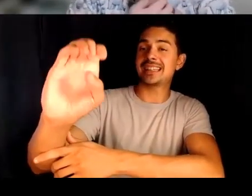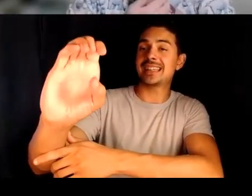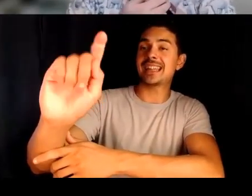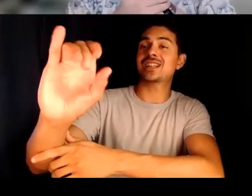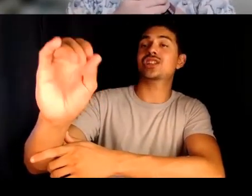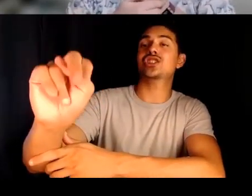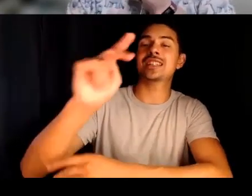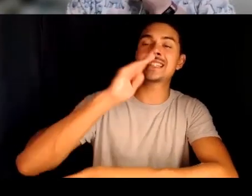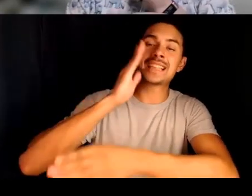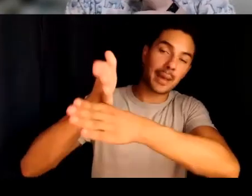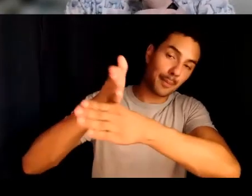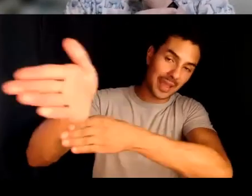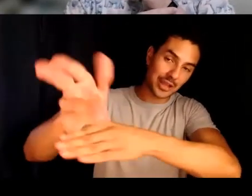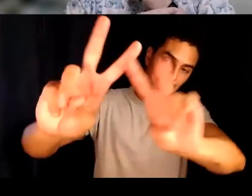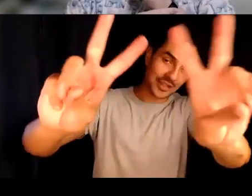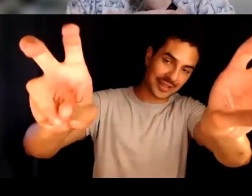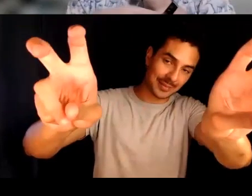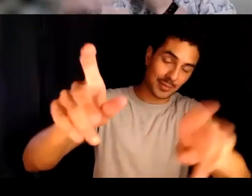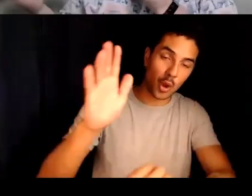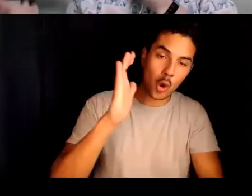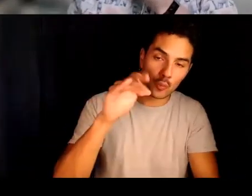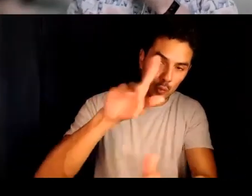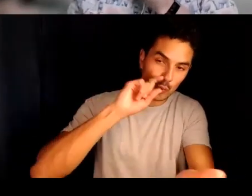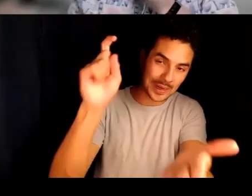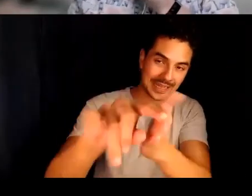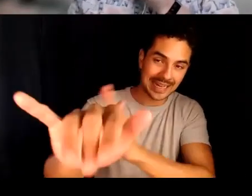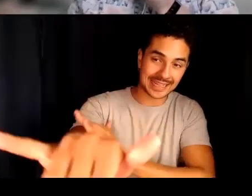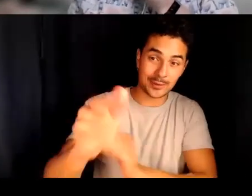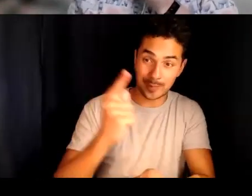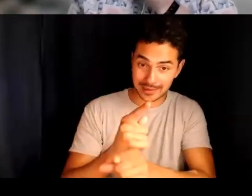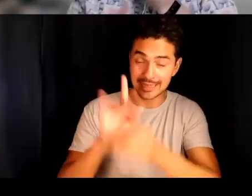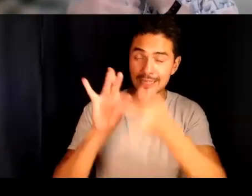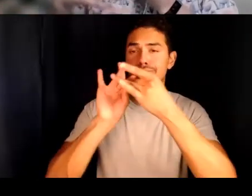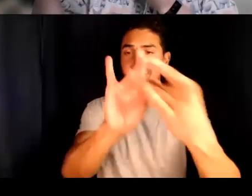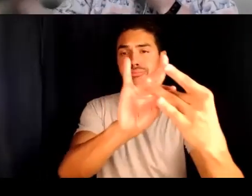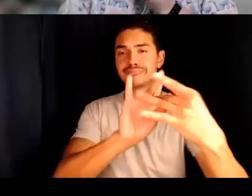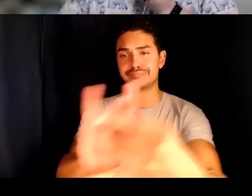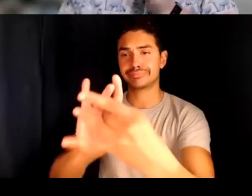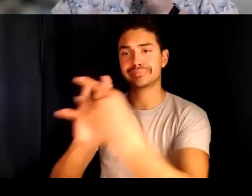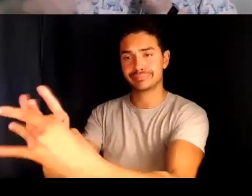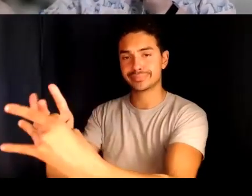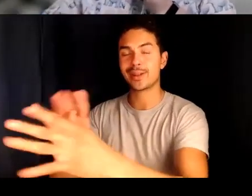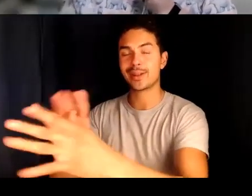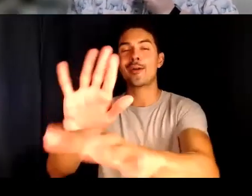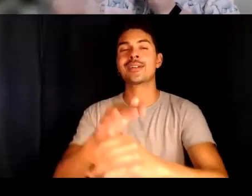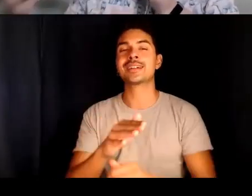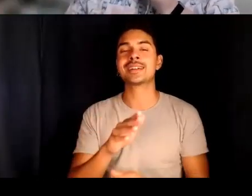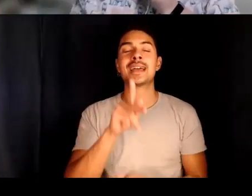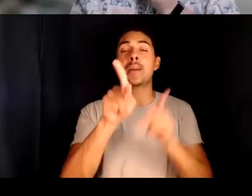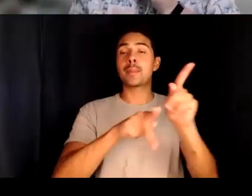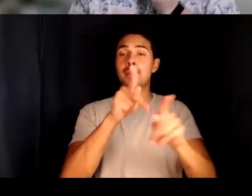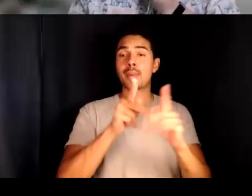that, you know, we need other people and we need to connect with them in the ways that are good for us.